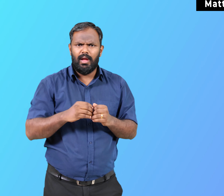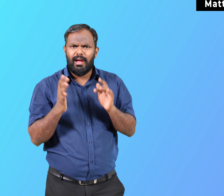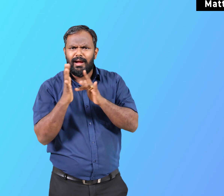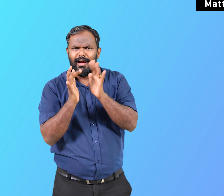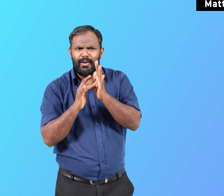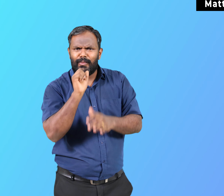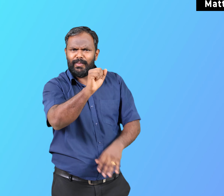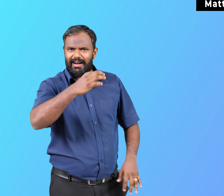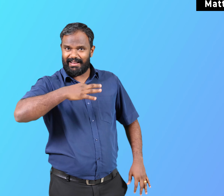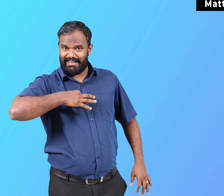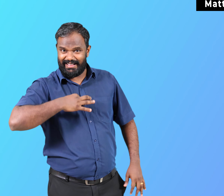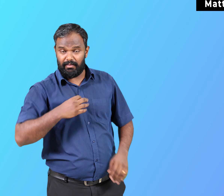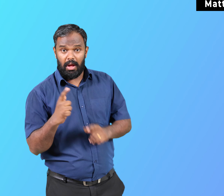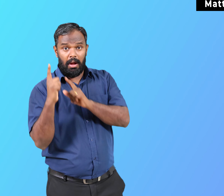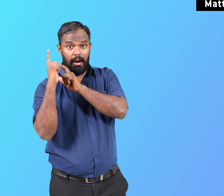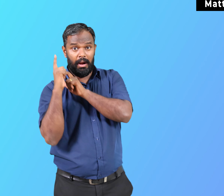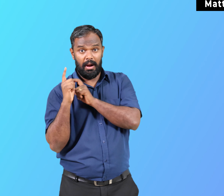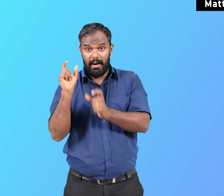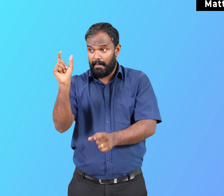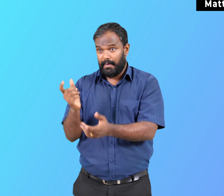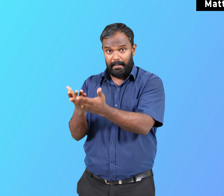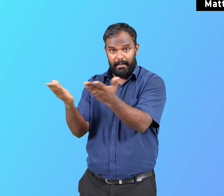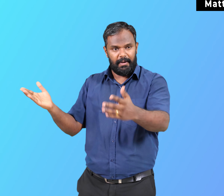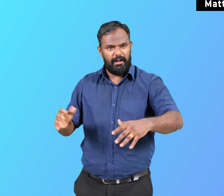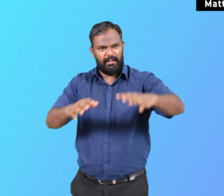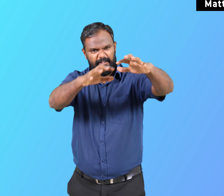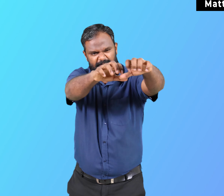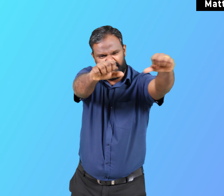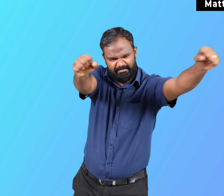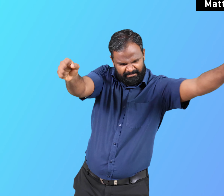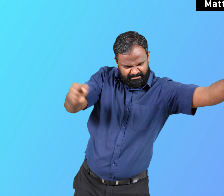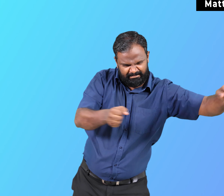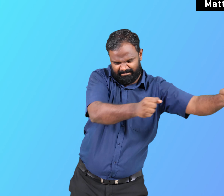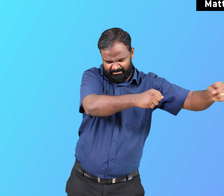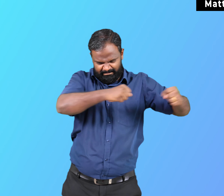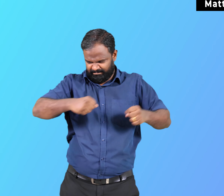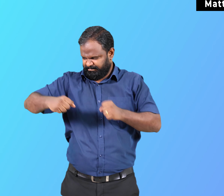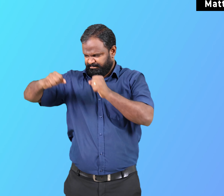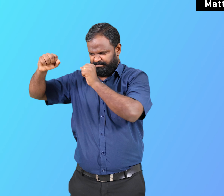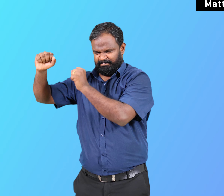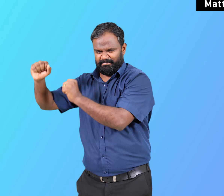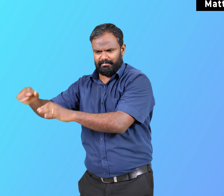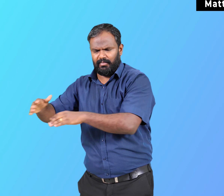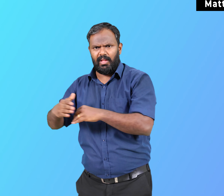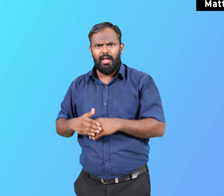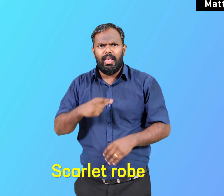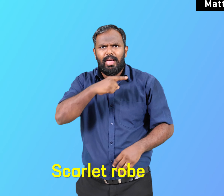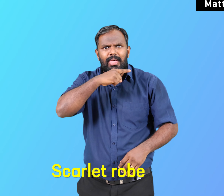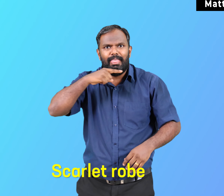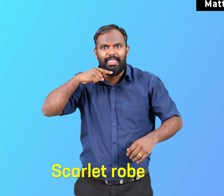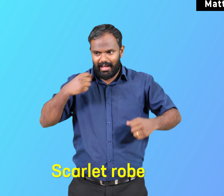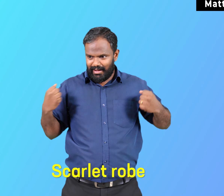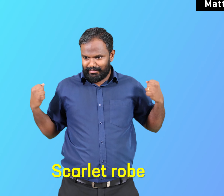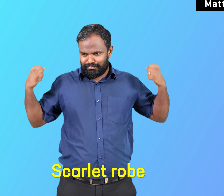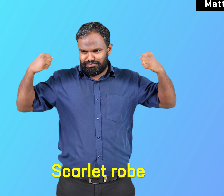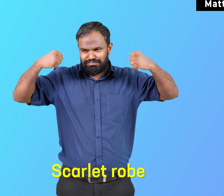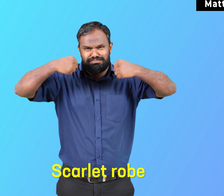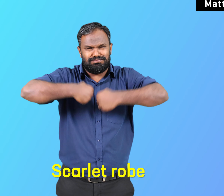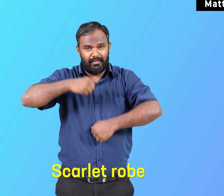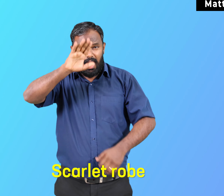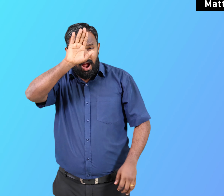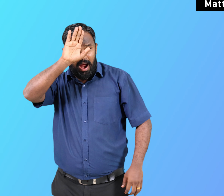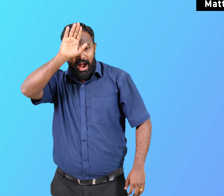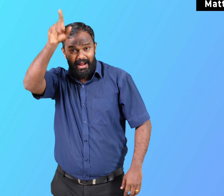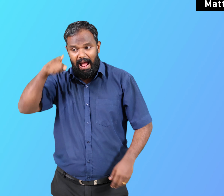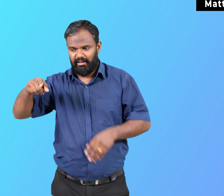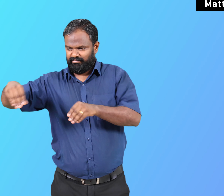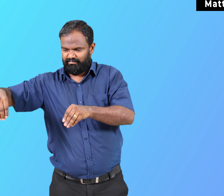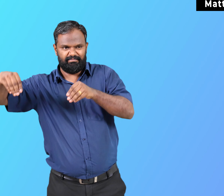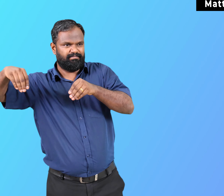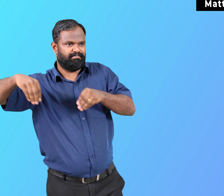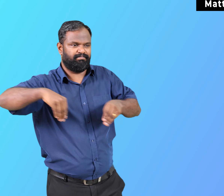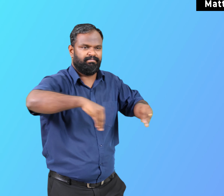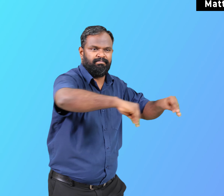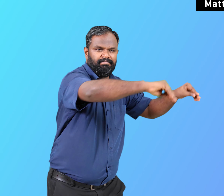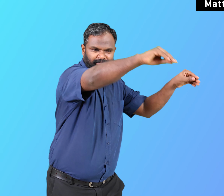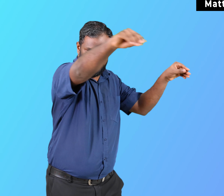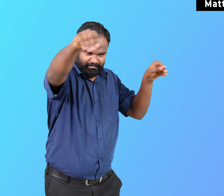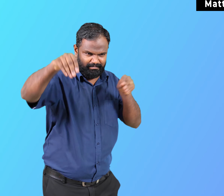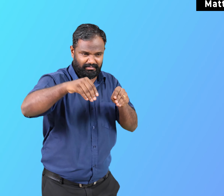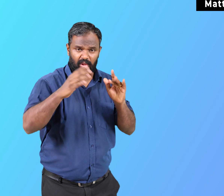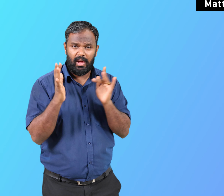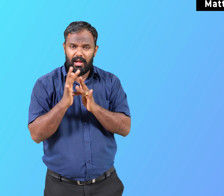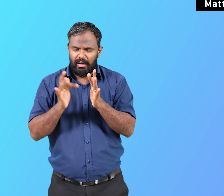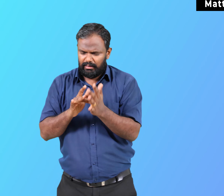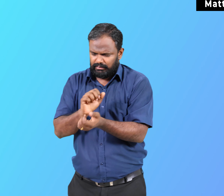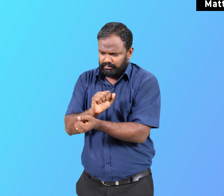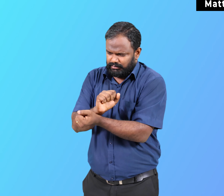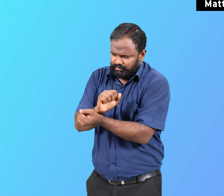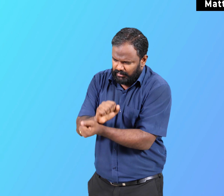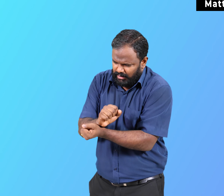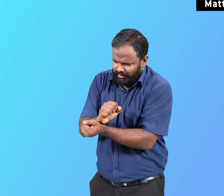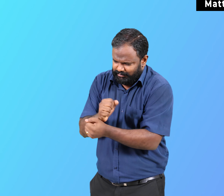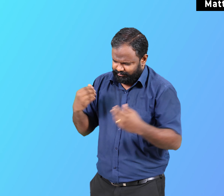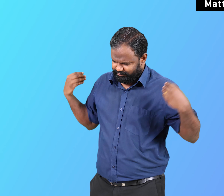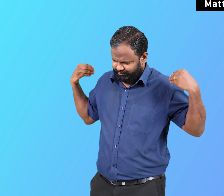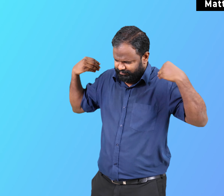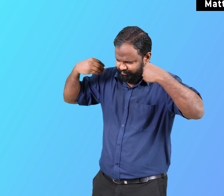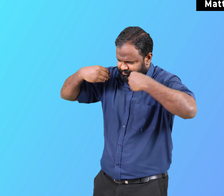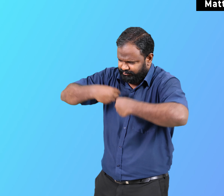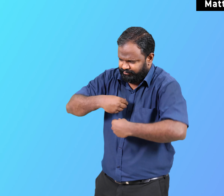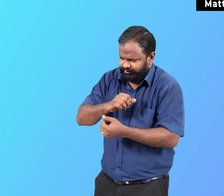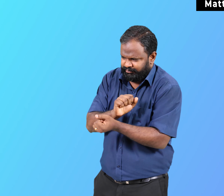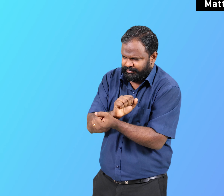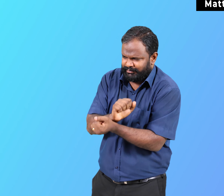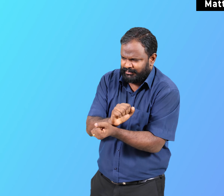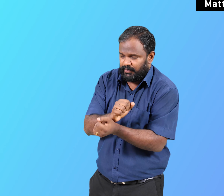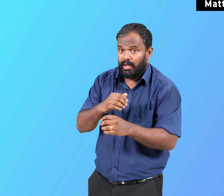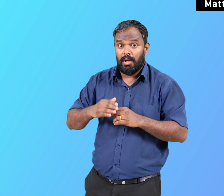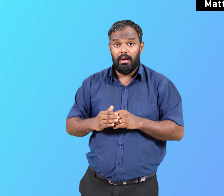They took off Jesus’ clothes and put a scarlet robe on him.